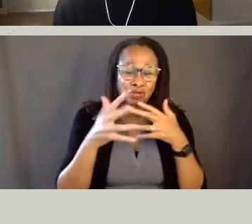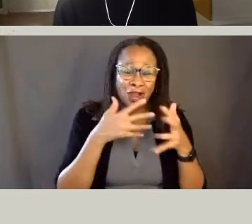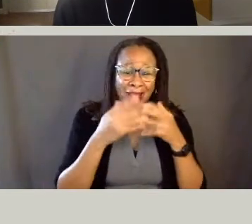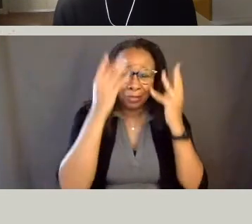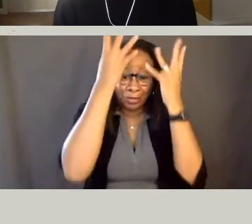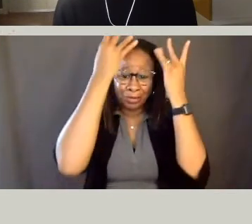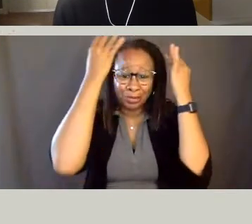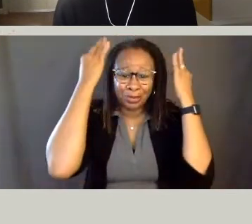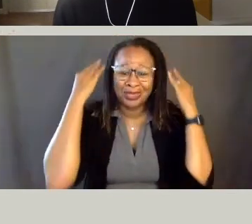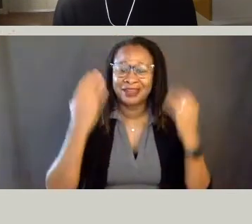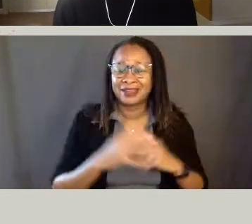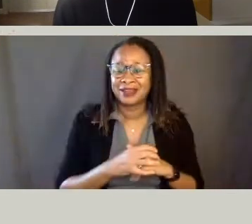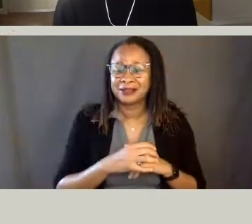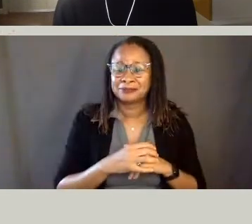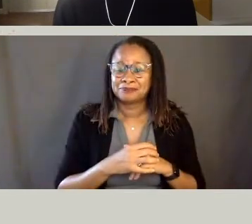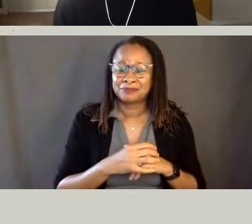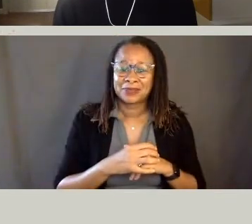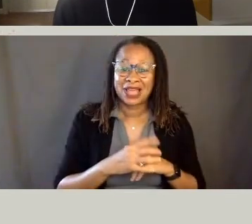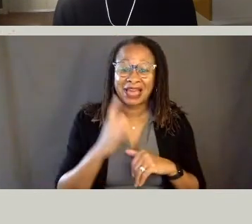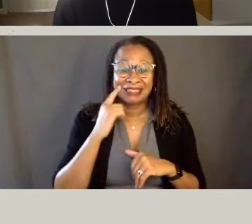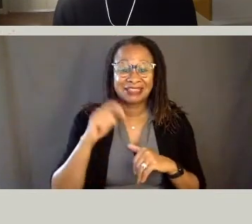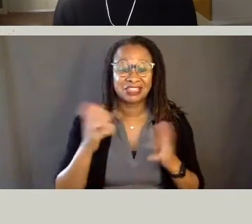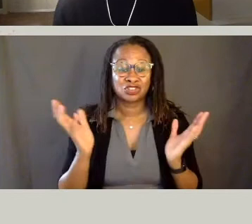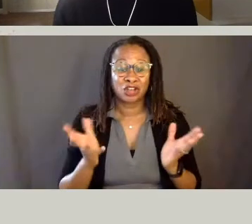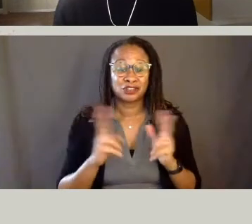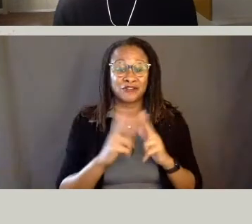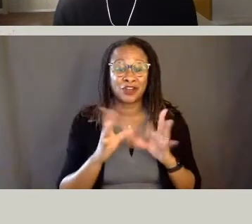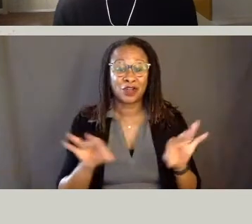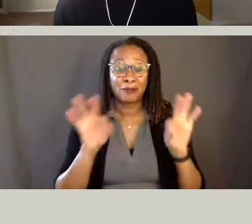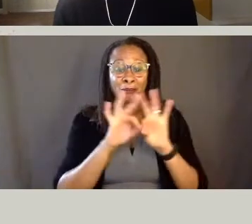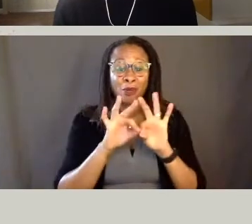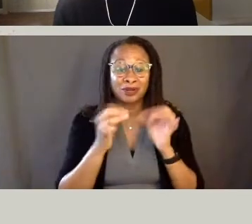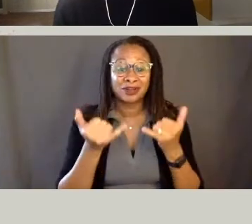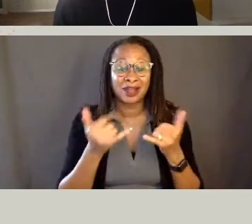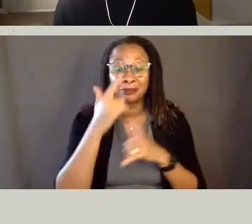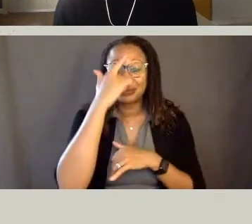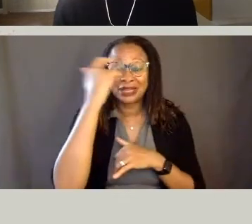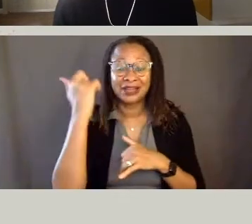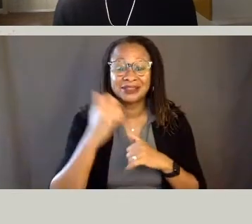And I think, yeah, this conversation is really important right now. I think because there is a complete,